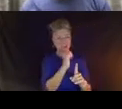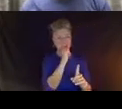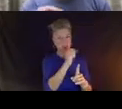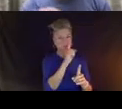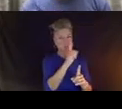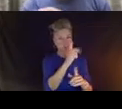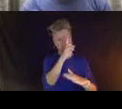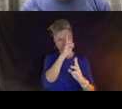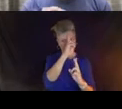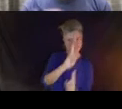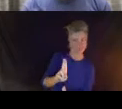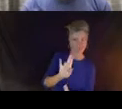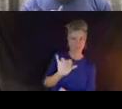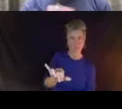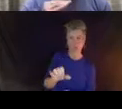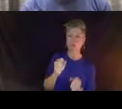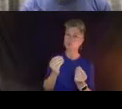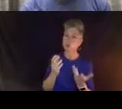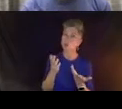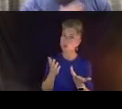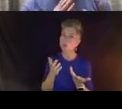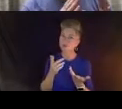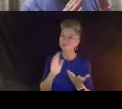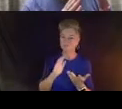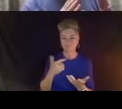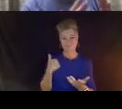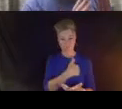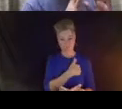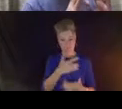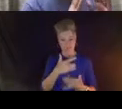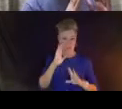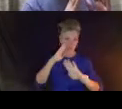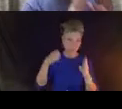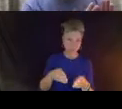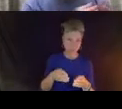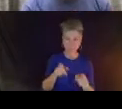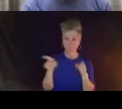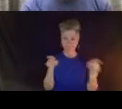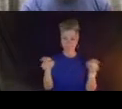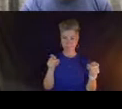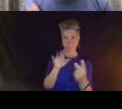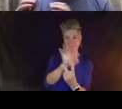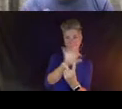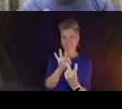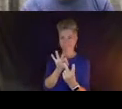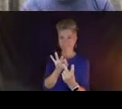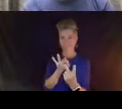are very, very much based on that binary, so it's very much about the masculinizing piece or the feminizing piece.